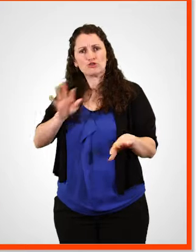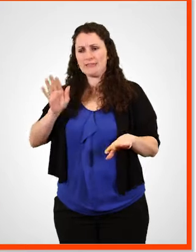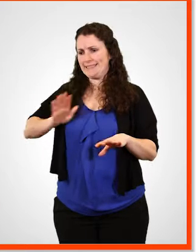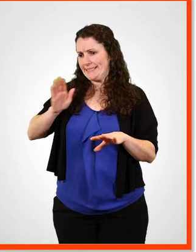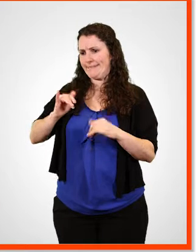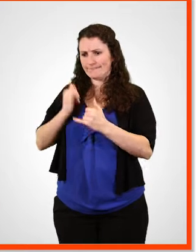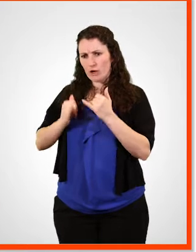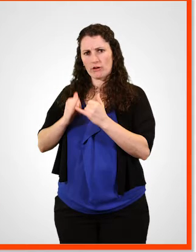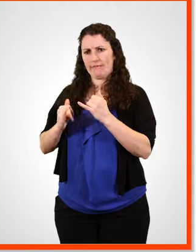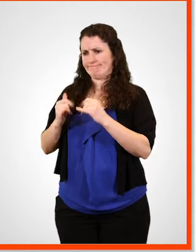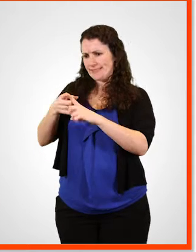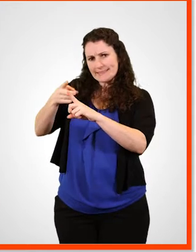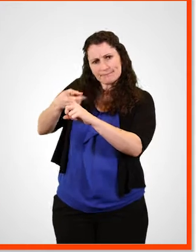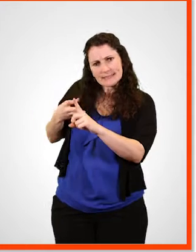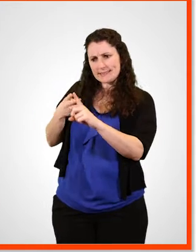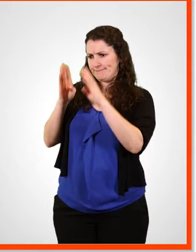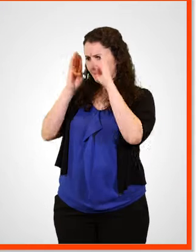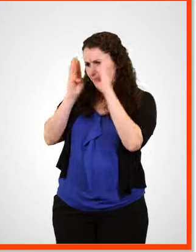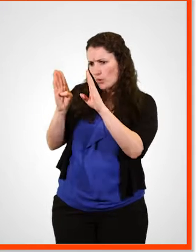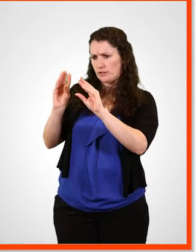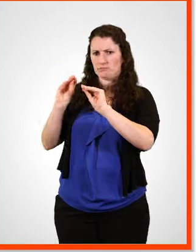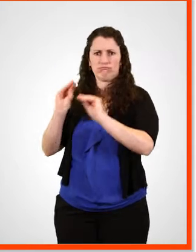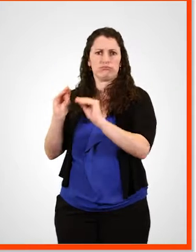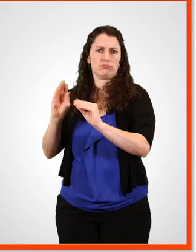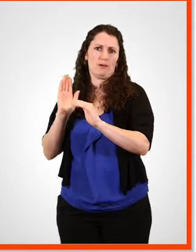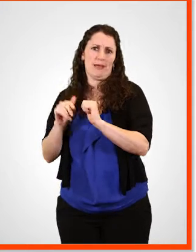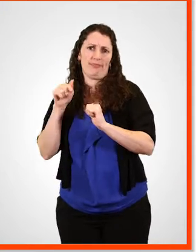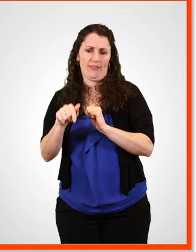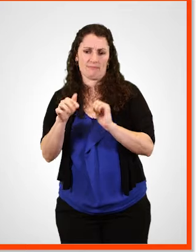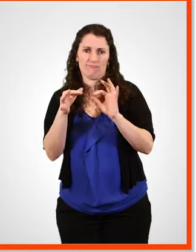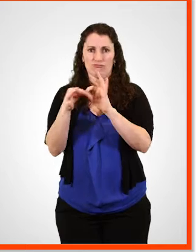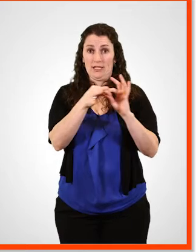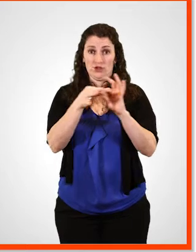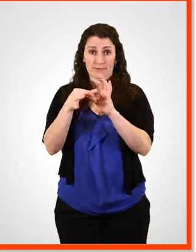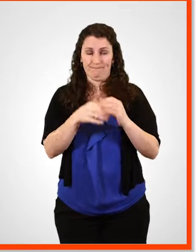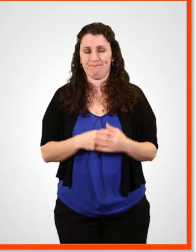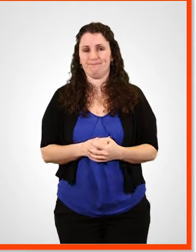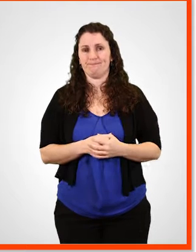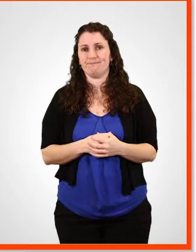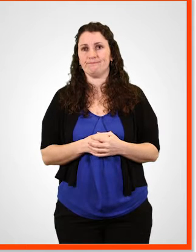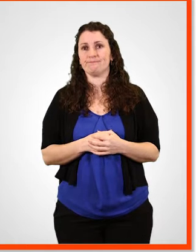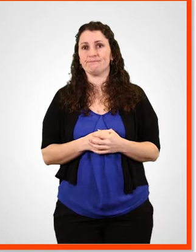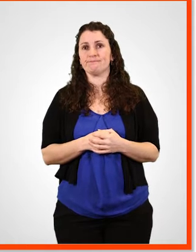to learning these letter-sound relationships. And because this is really more directed towards instruction,